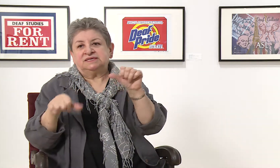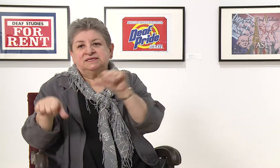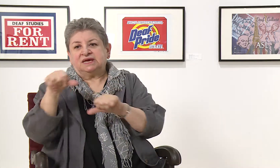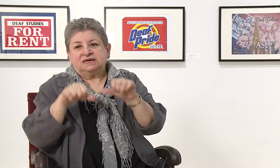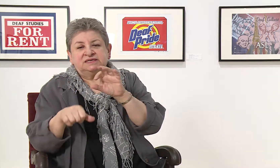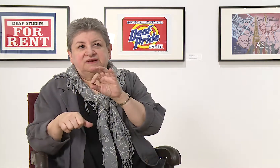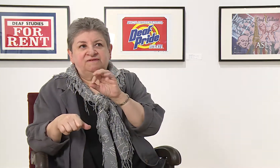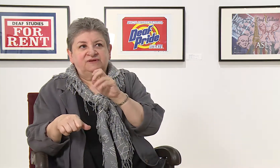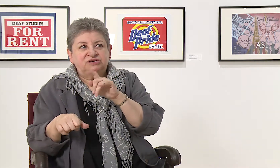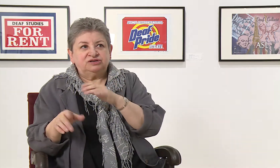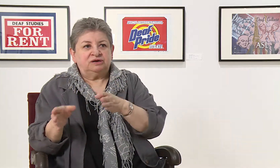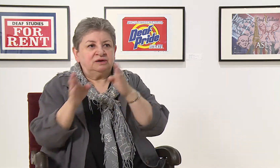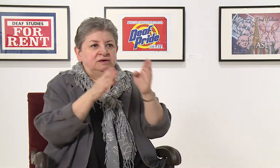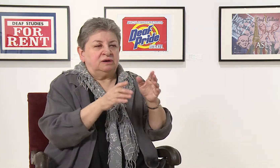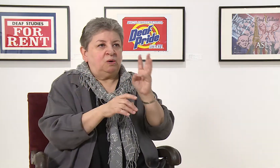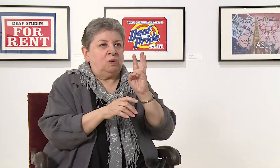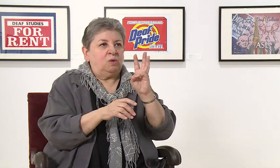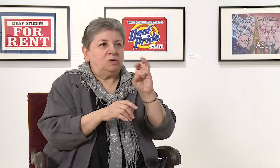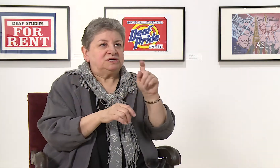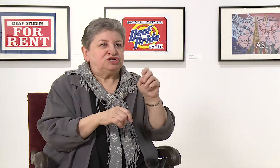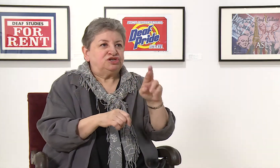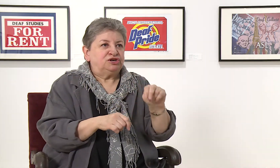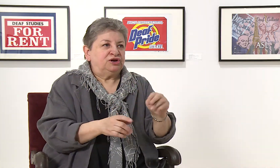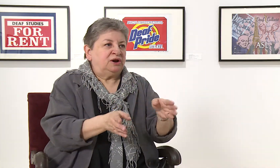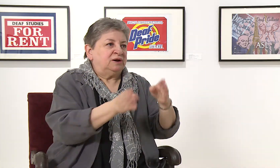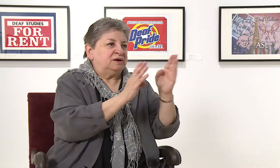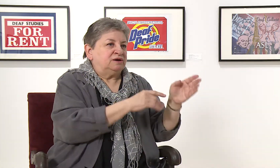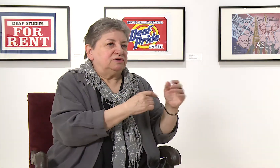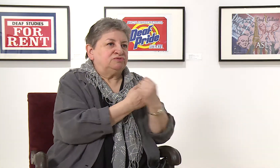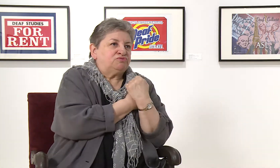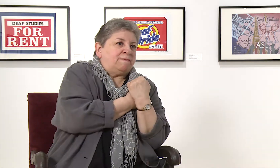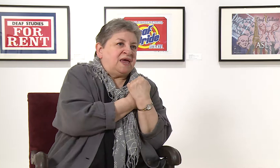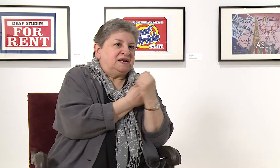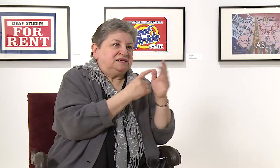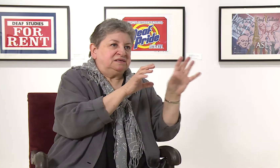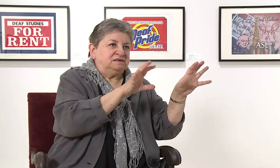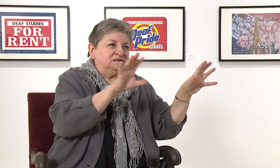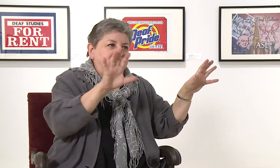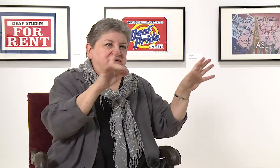And I would make these design covers for all sorts of genres--